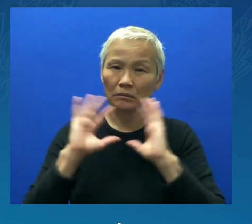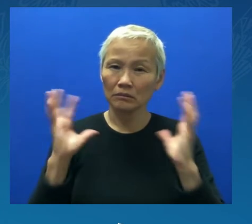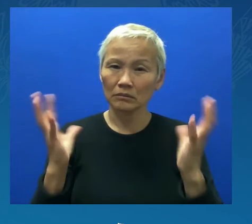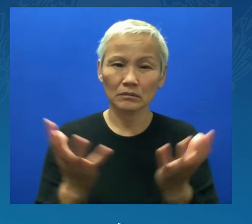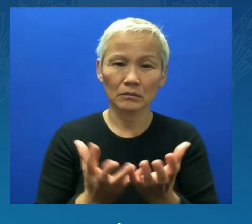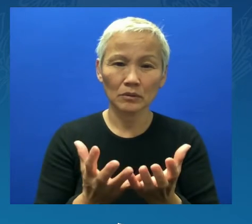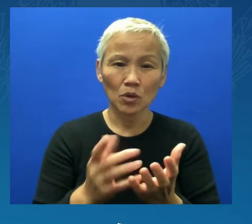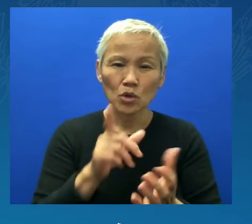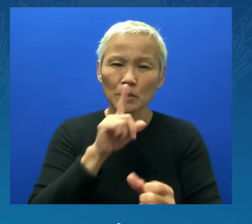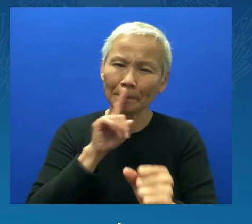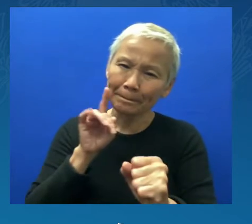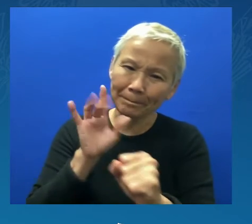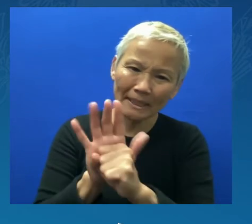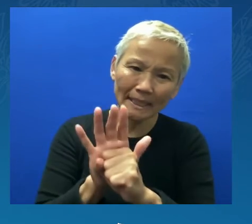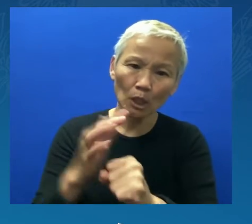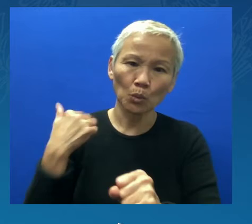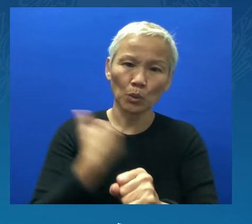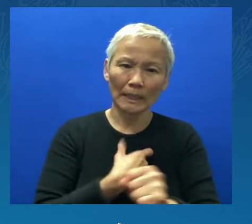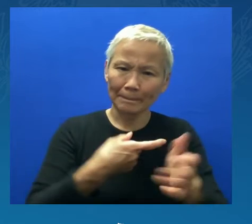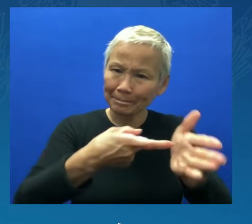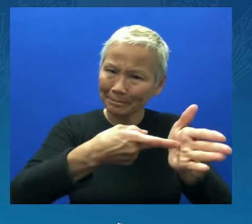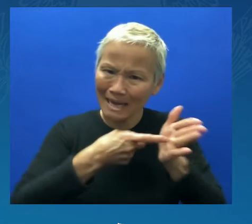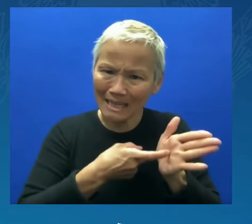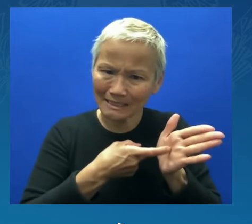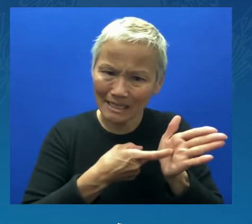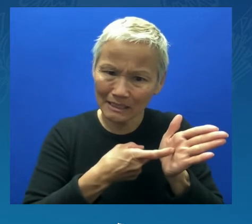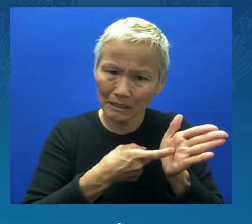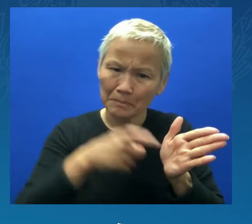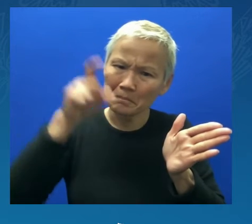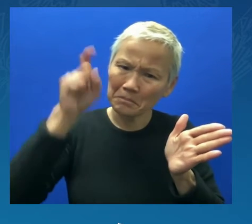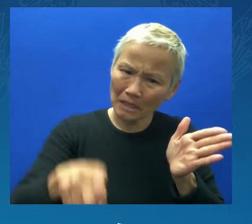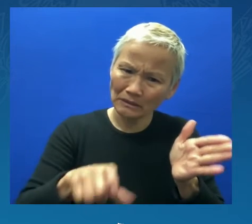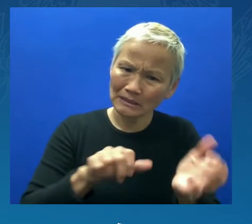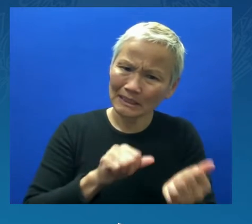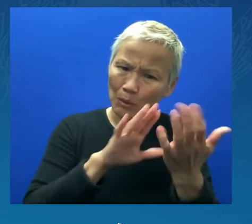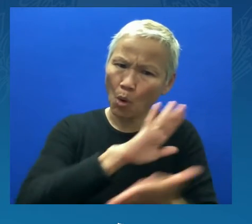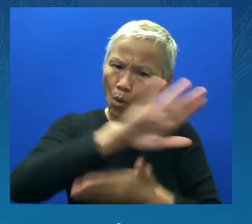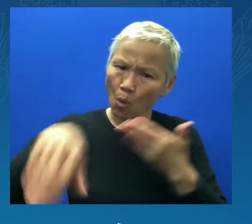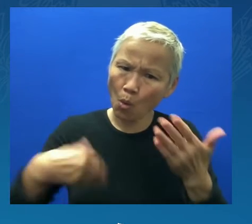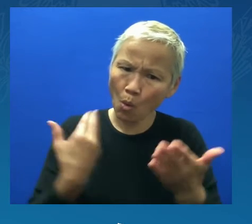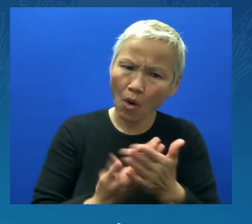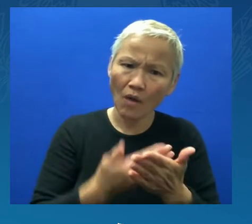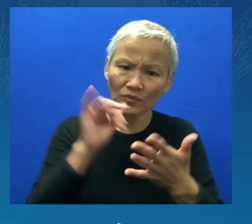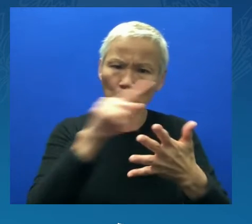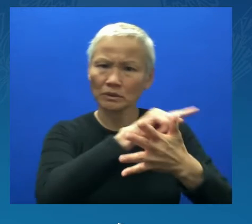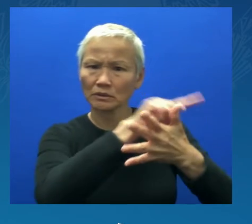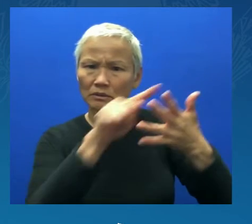then we have to address all these issues, including -- and I'm so -- Again, this is why who your governor is matters.